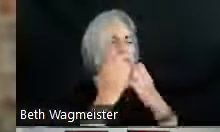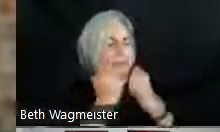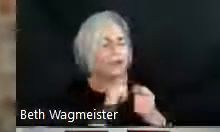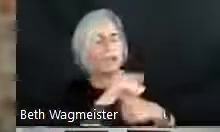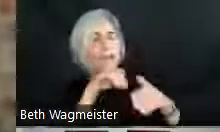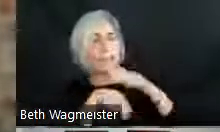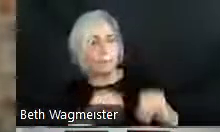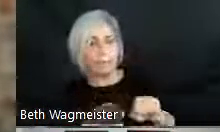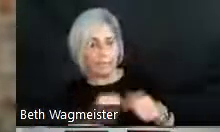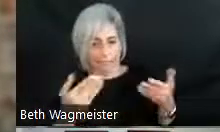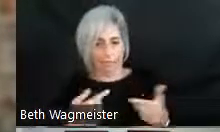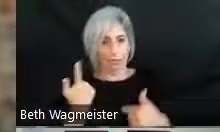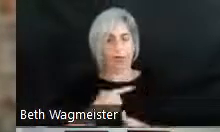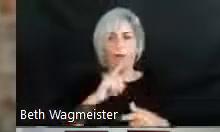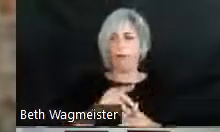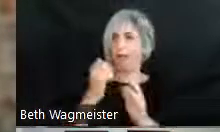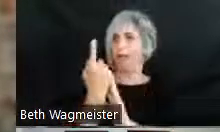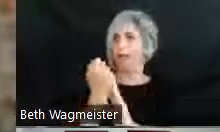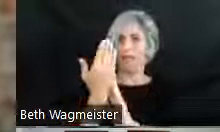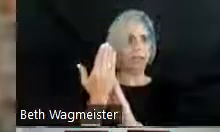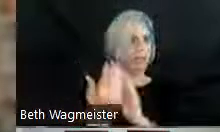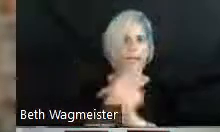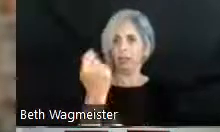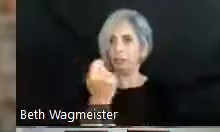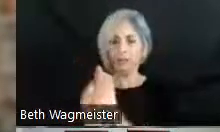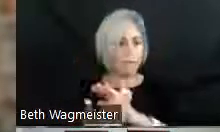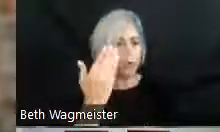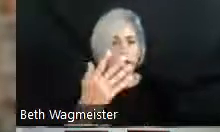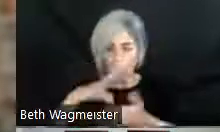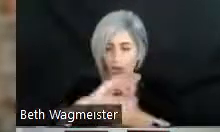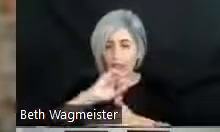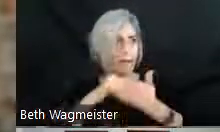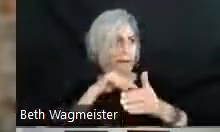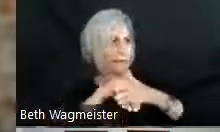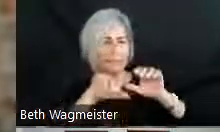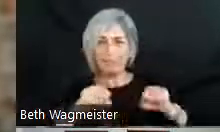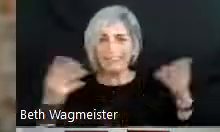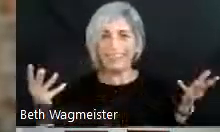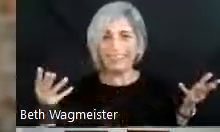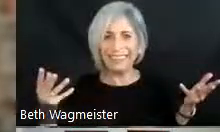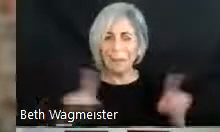Here we are on 11:00 on a Tuesday learning about accessibility, and yet how did you get